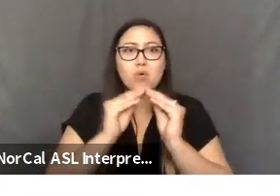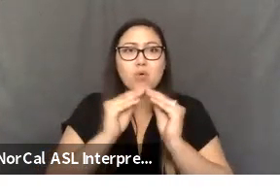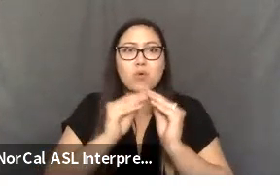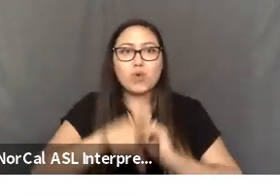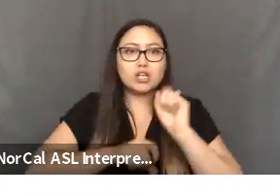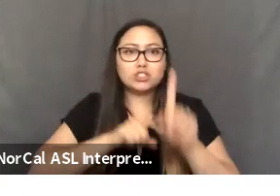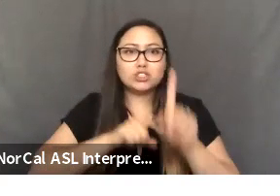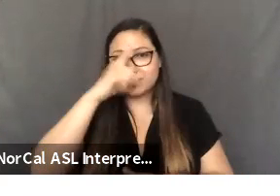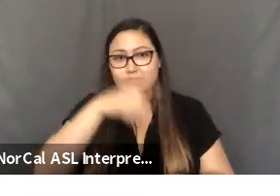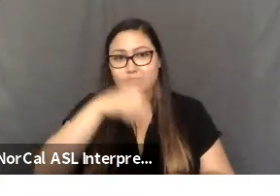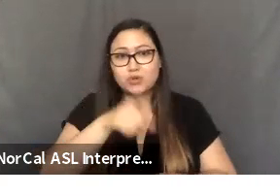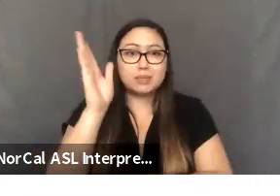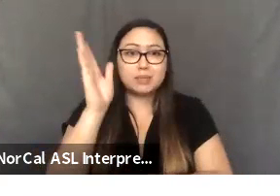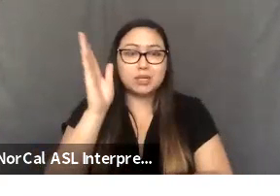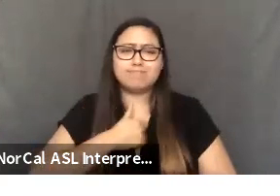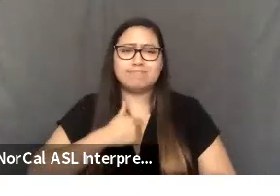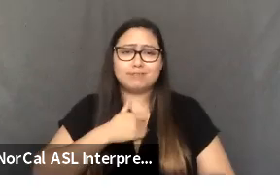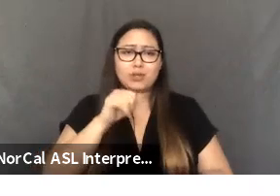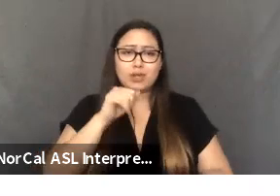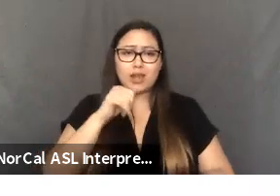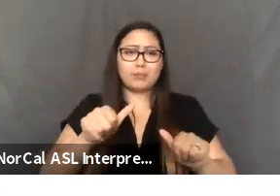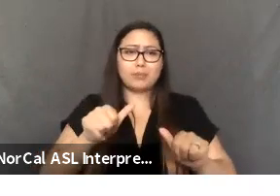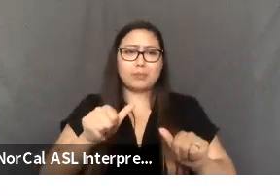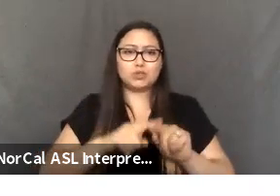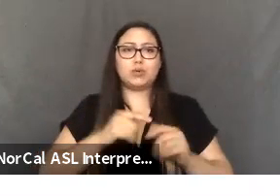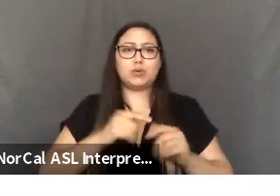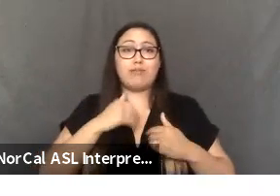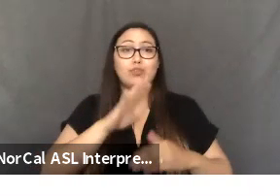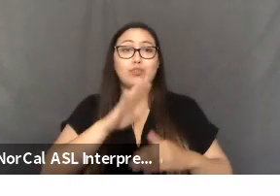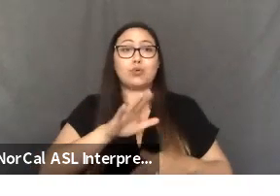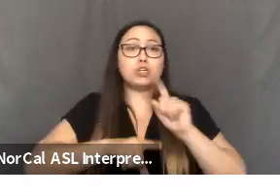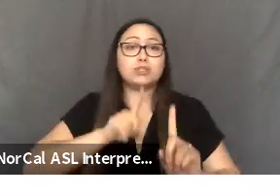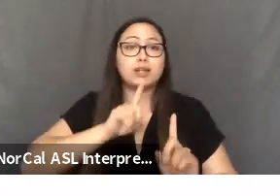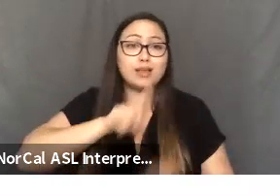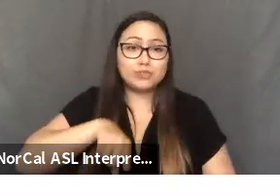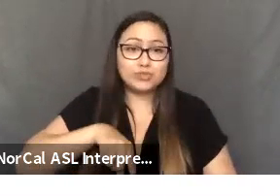apologize if you didn't get a chance to ask your question. You have Megan's